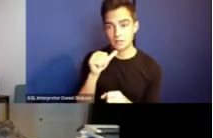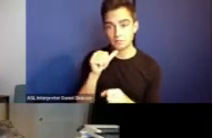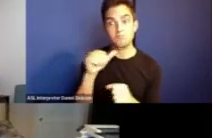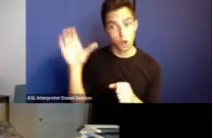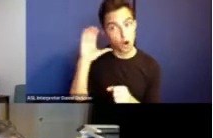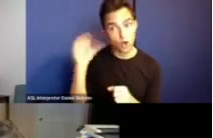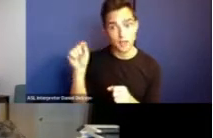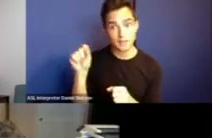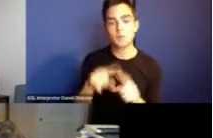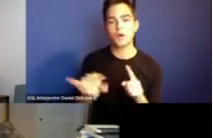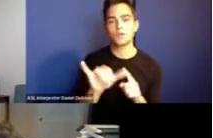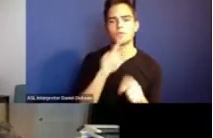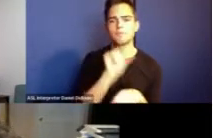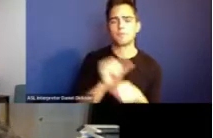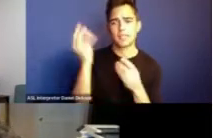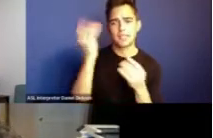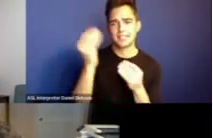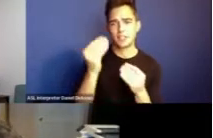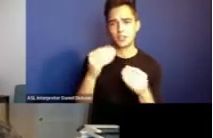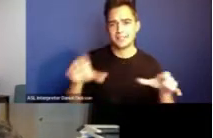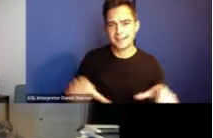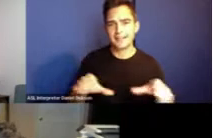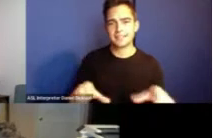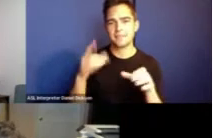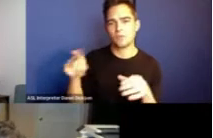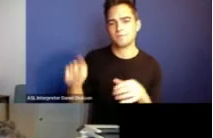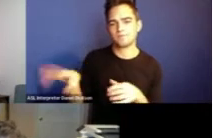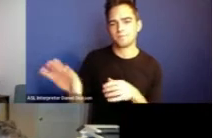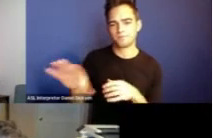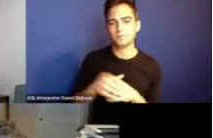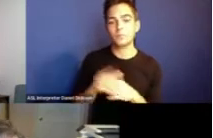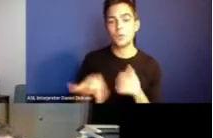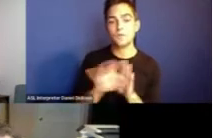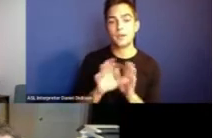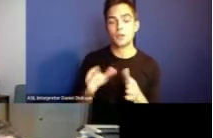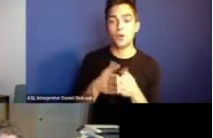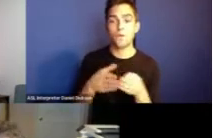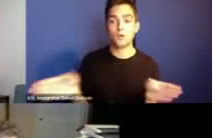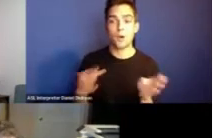but truly considered and acted upon. Once we identified our overall mission, we were off and